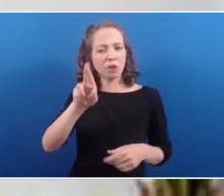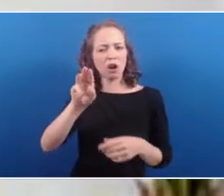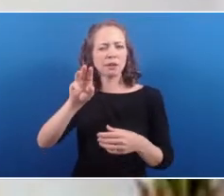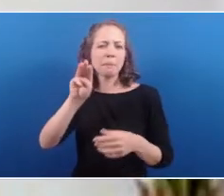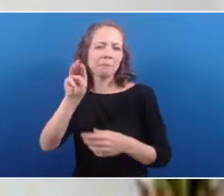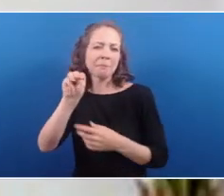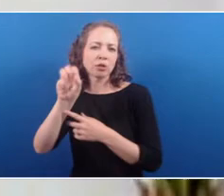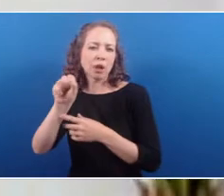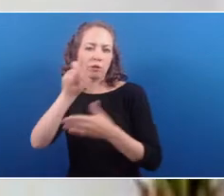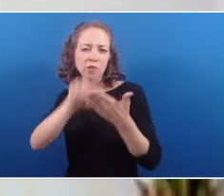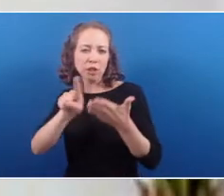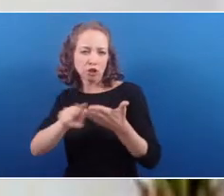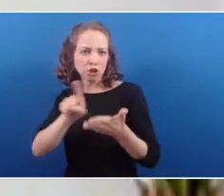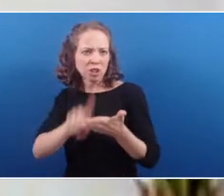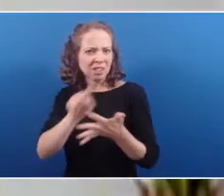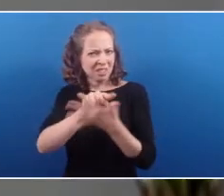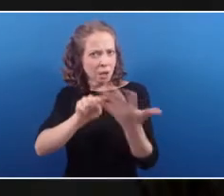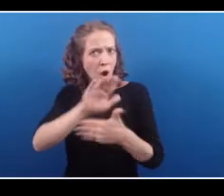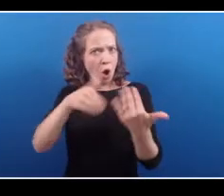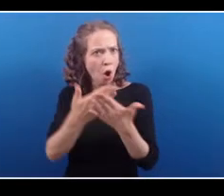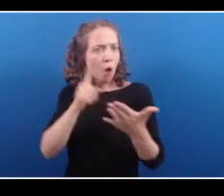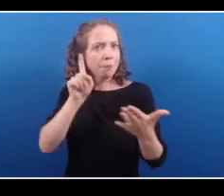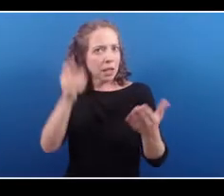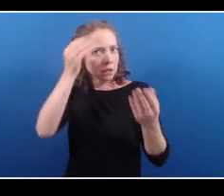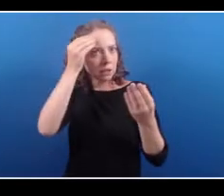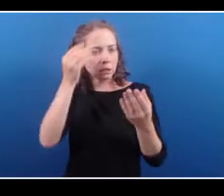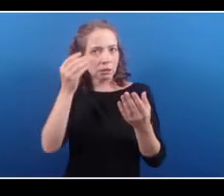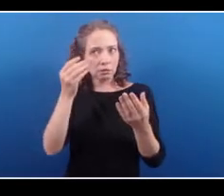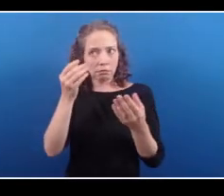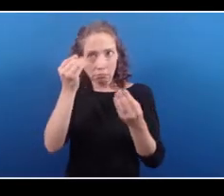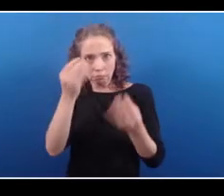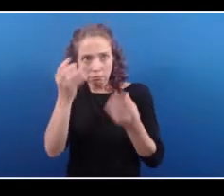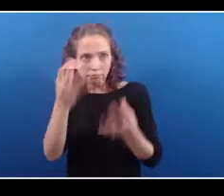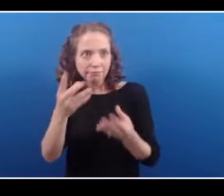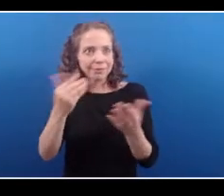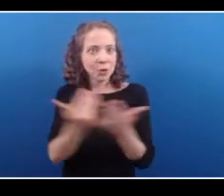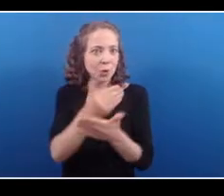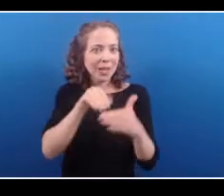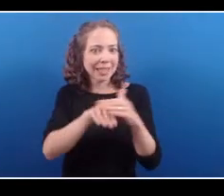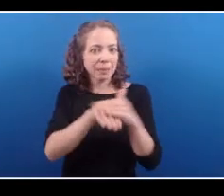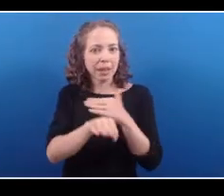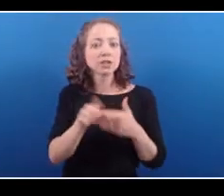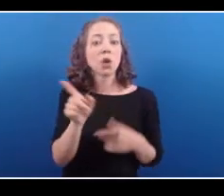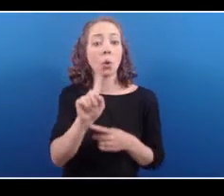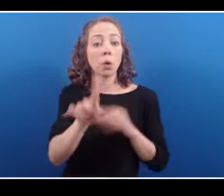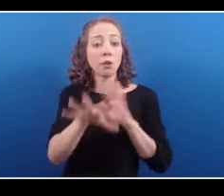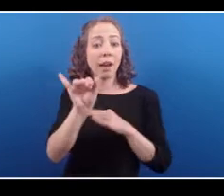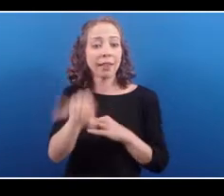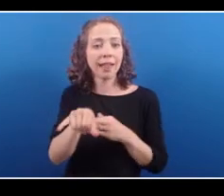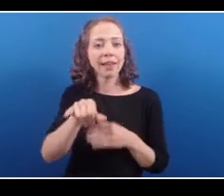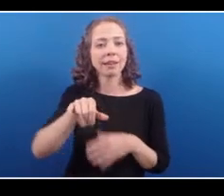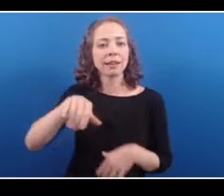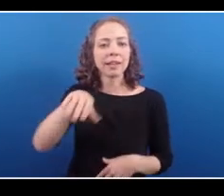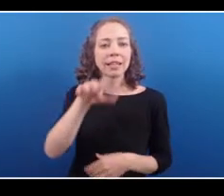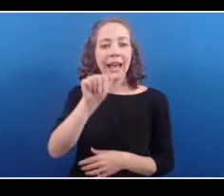So, always go to aka.ms/accfeatures or accessibility features.